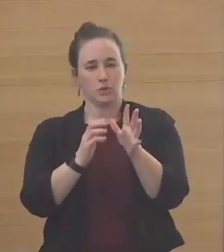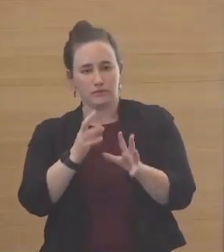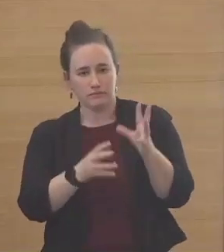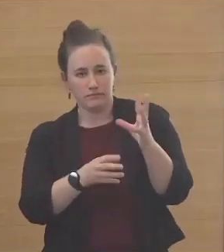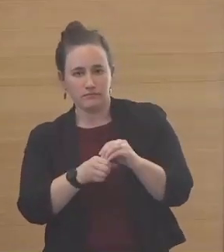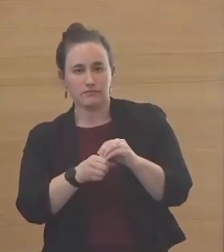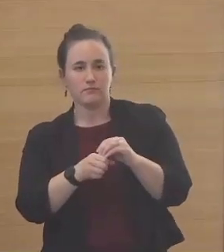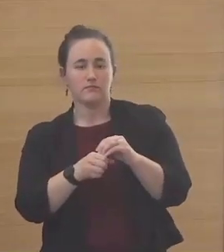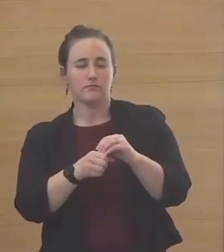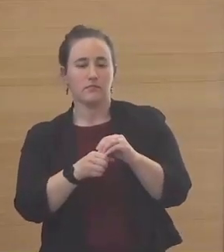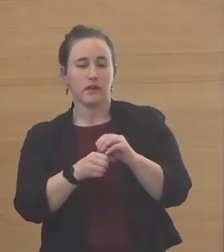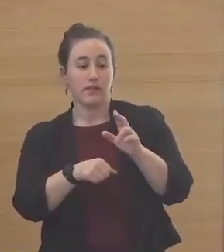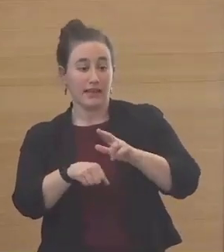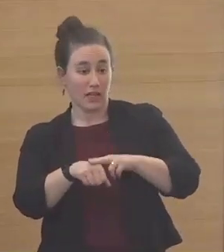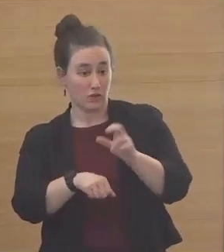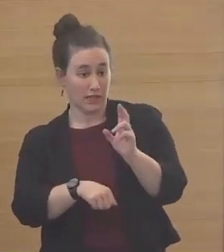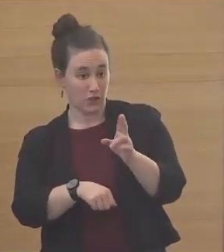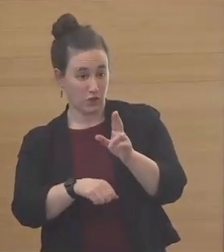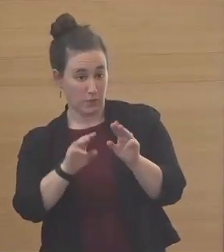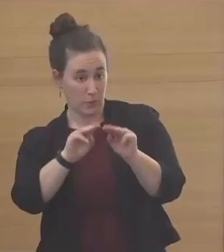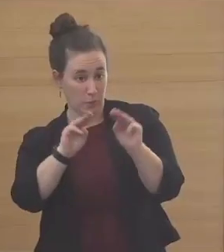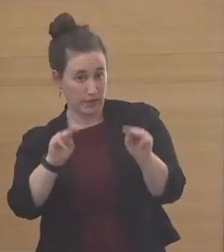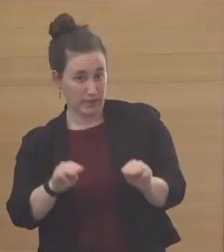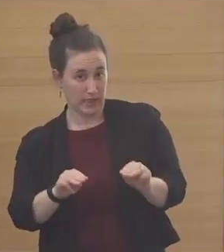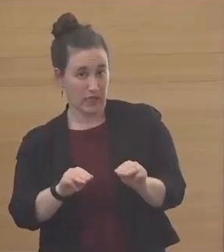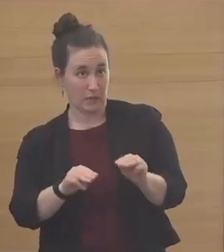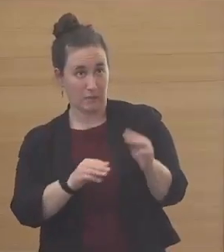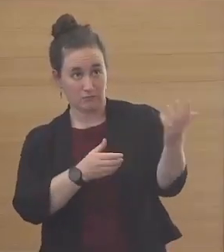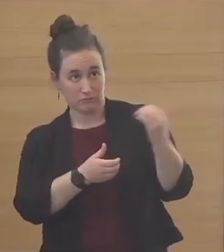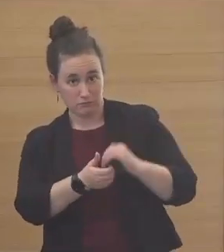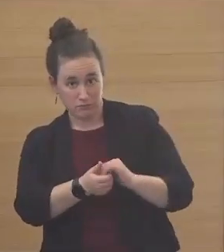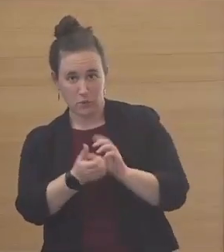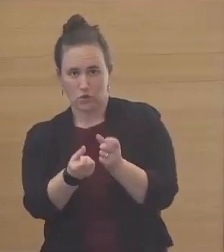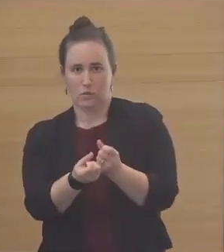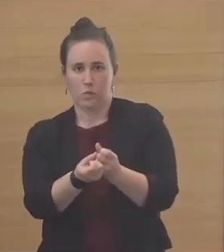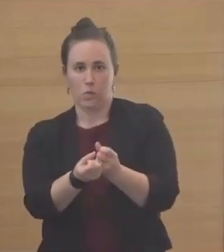to support that bill,